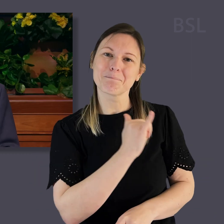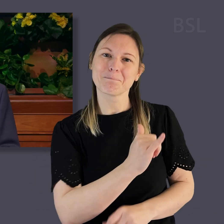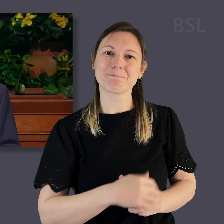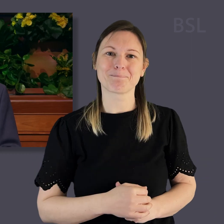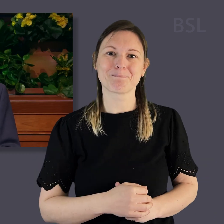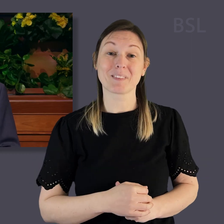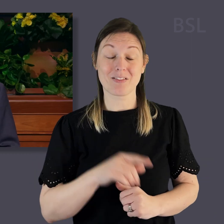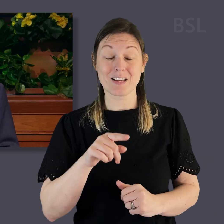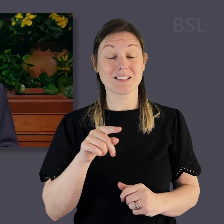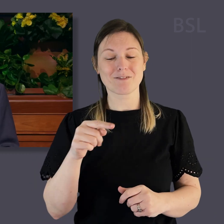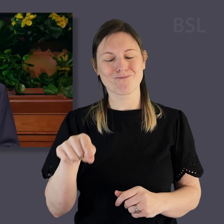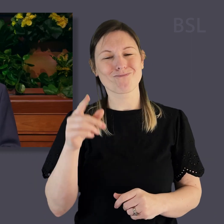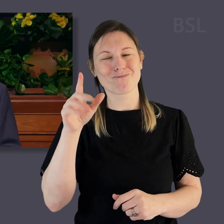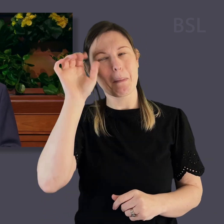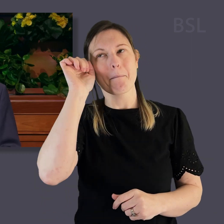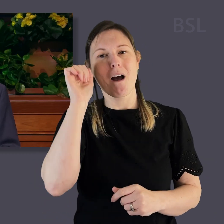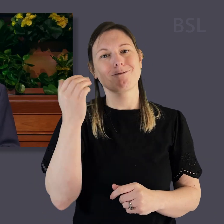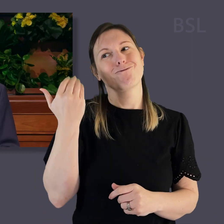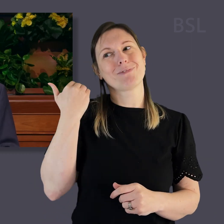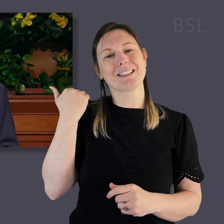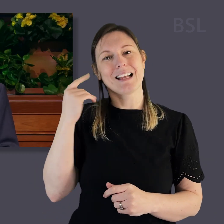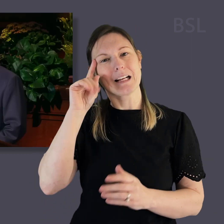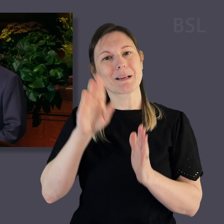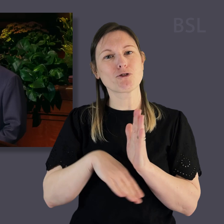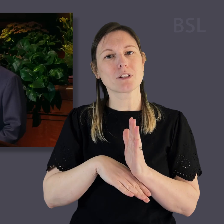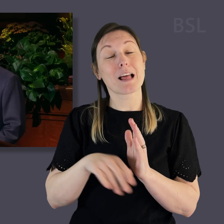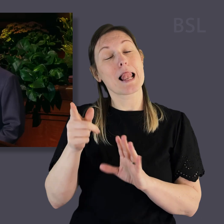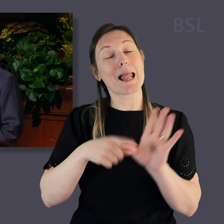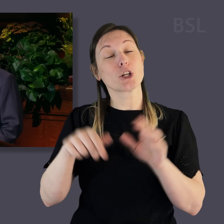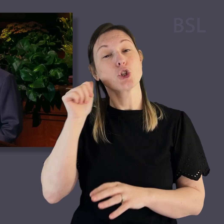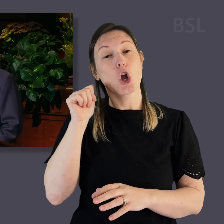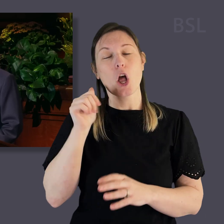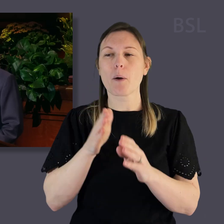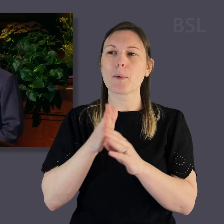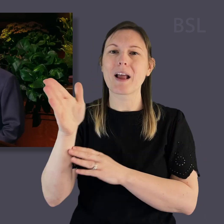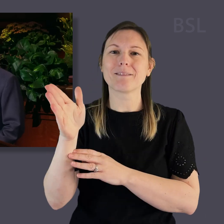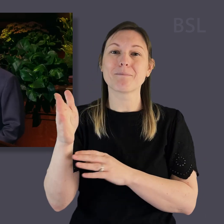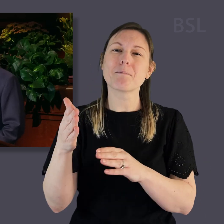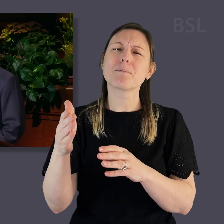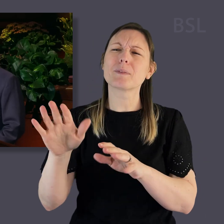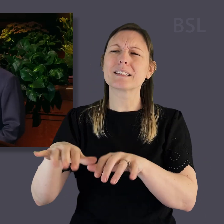This became evident to me through a recent experience. Last year, just prior to the rededication